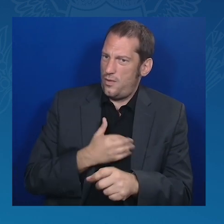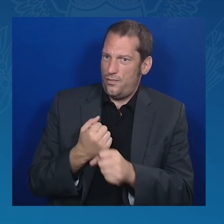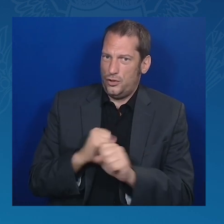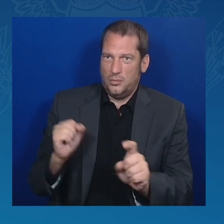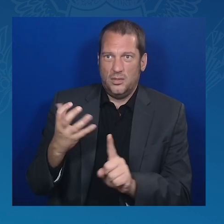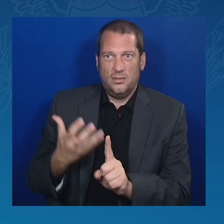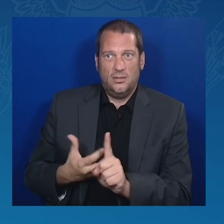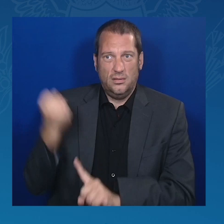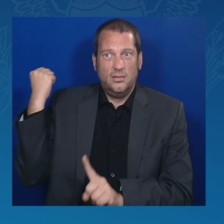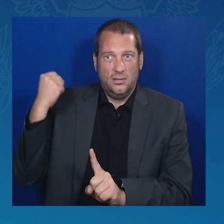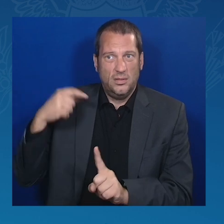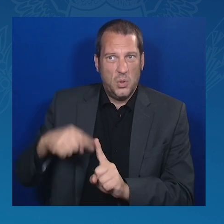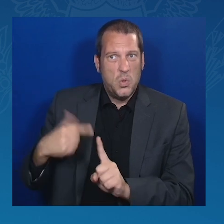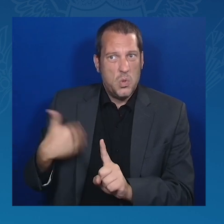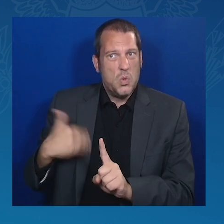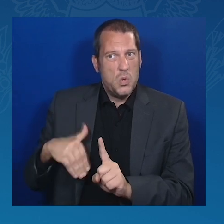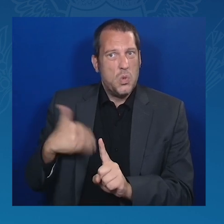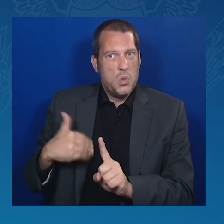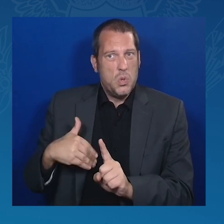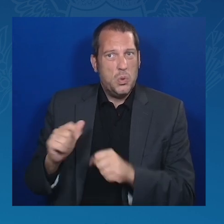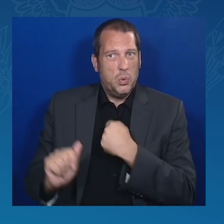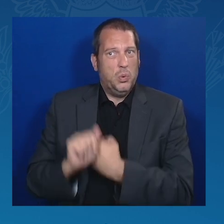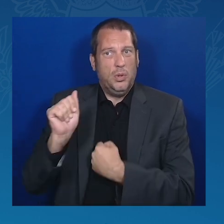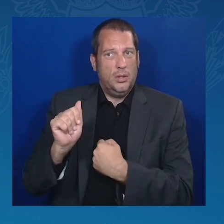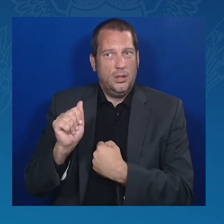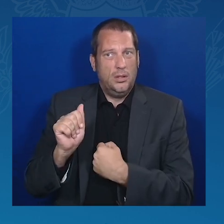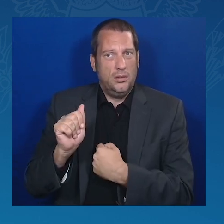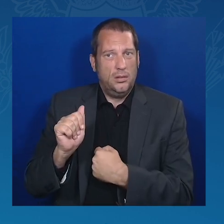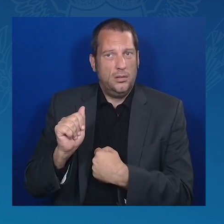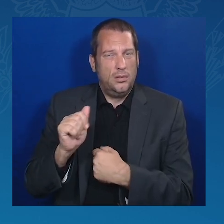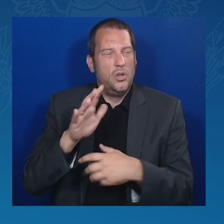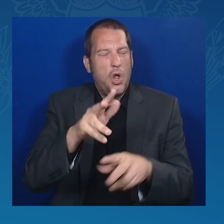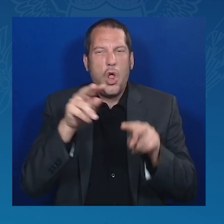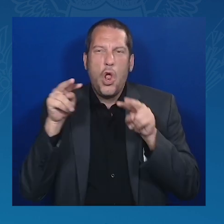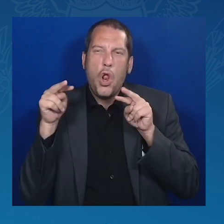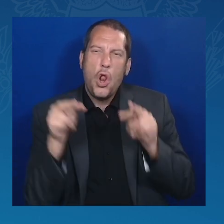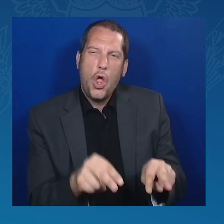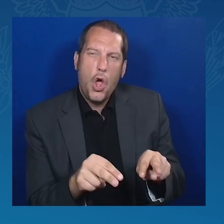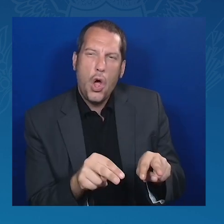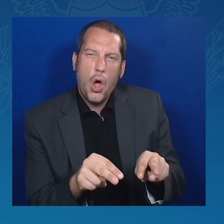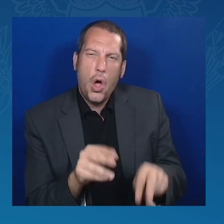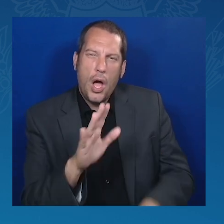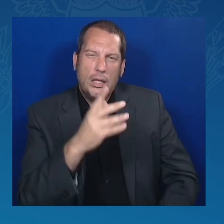Because there is something that happened before the court acted, which is that the previous